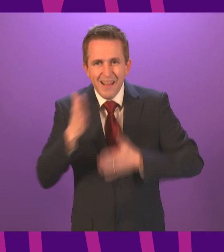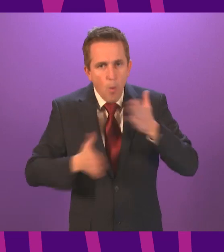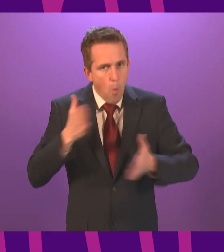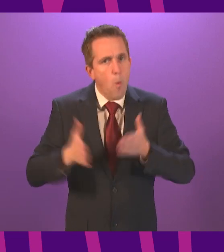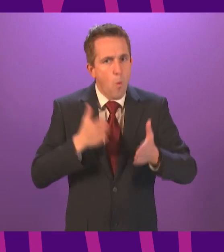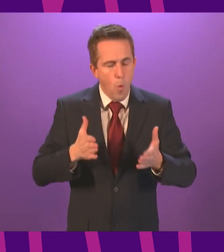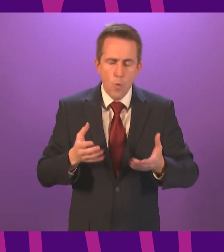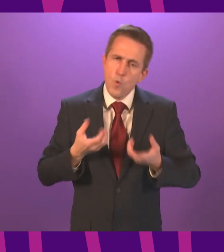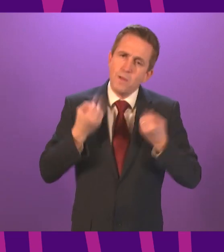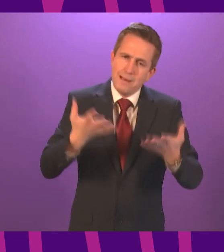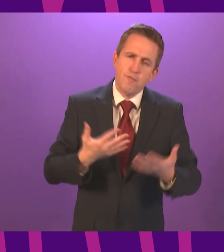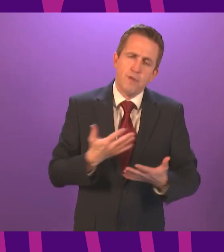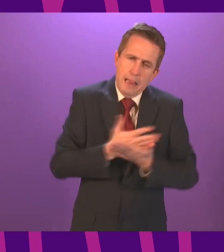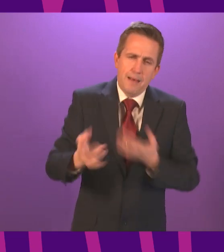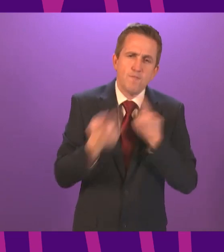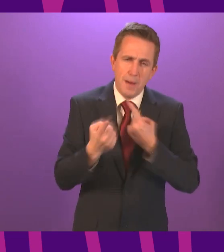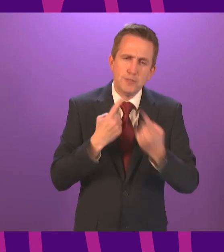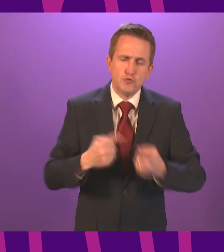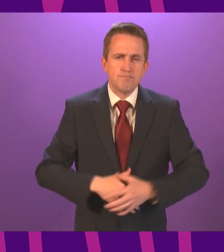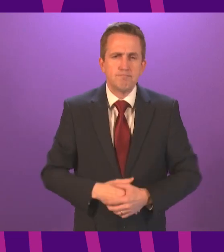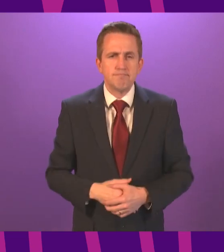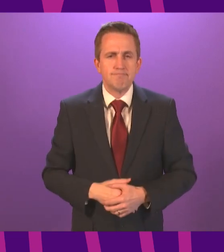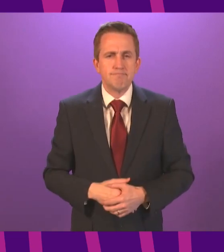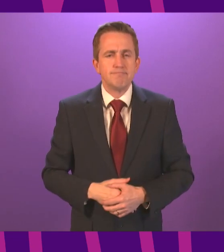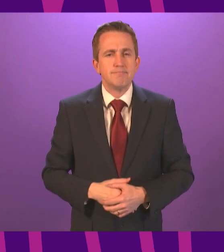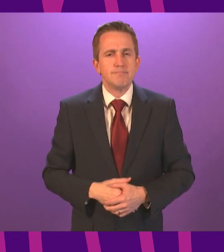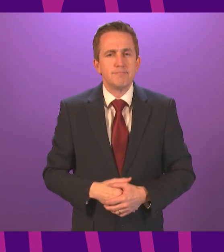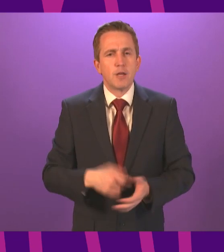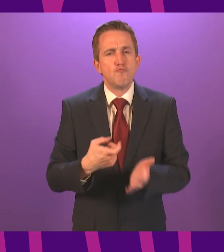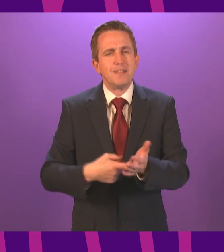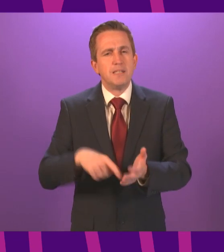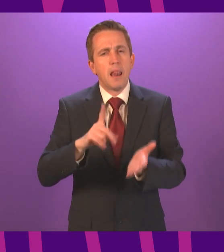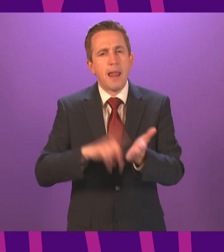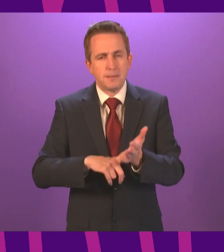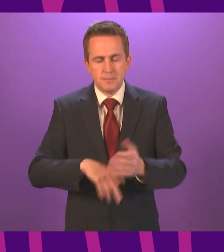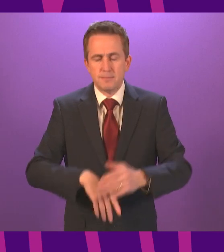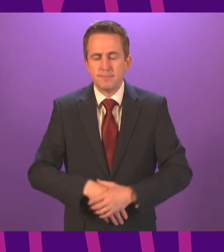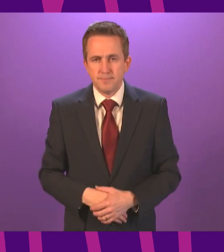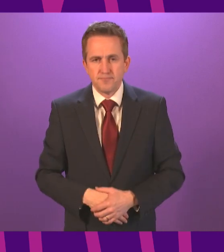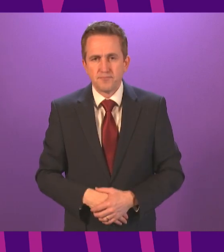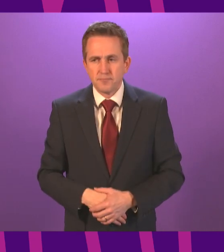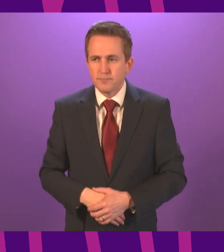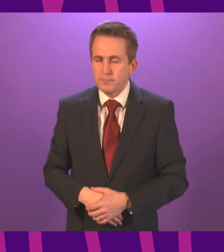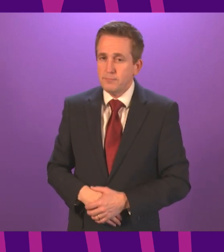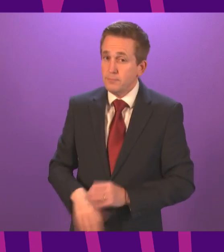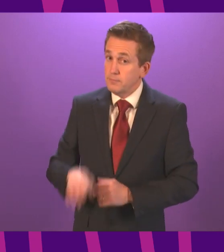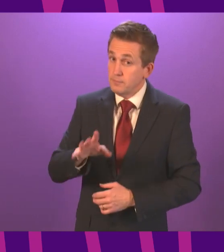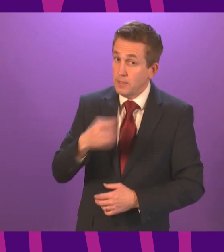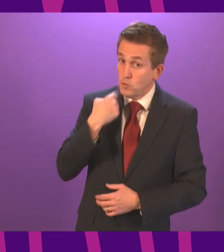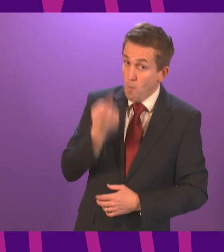2. Richard Leonard (Central Scotland) (Lab): Tomorrow, a travel ban will become law. It